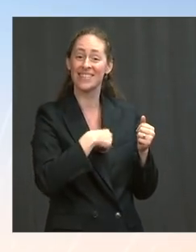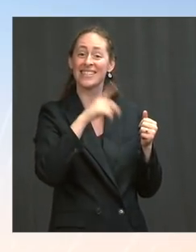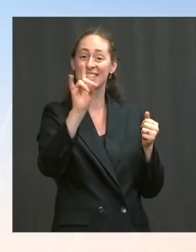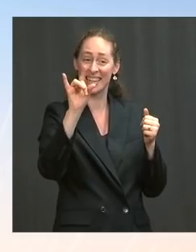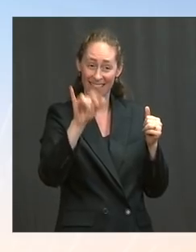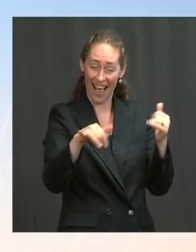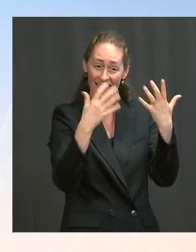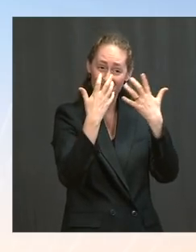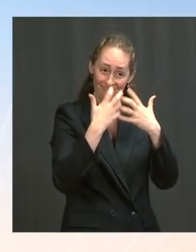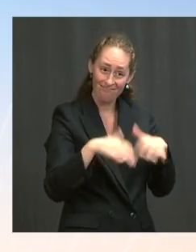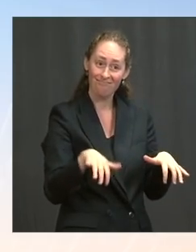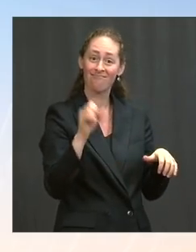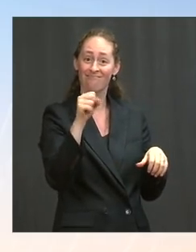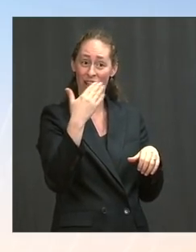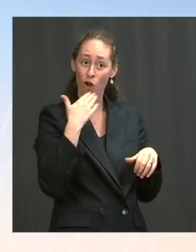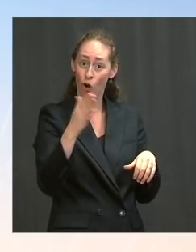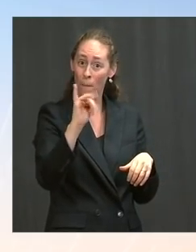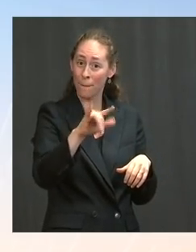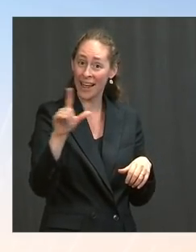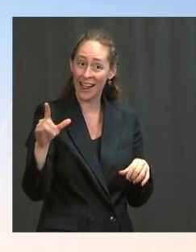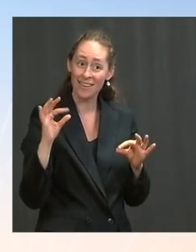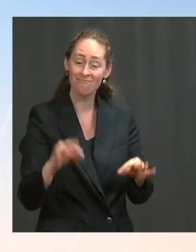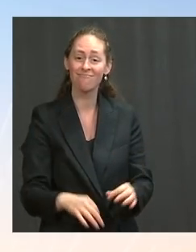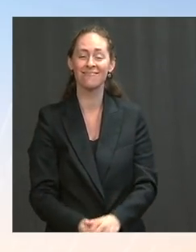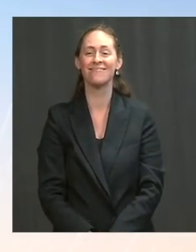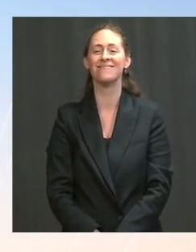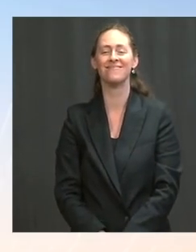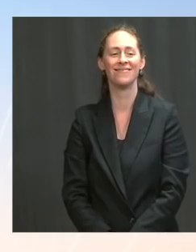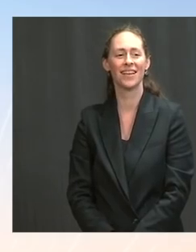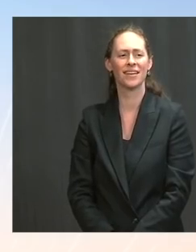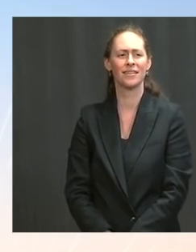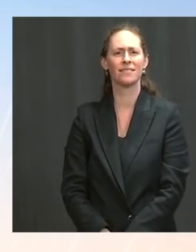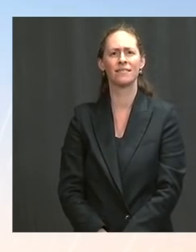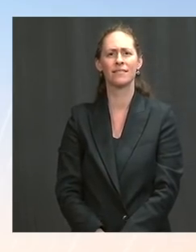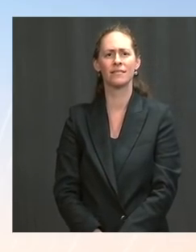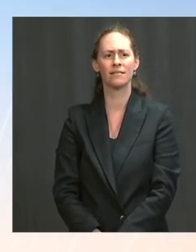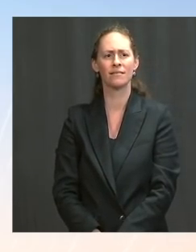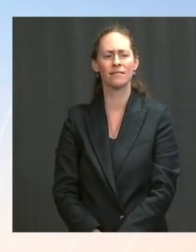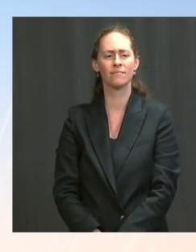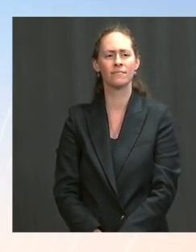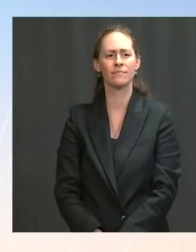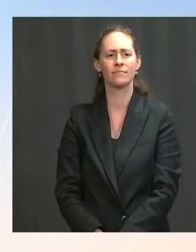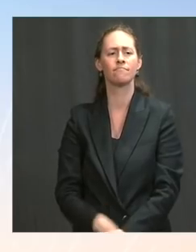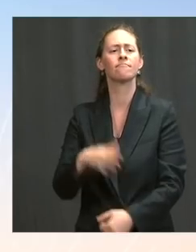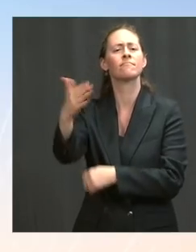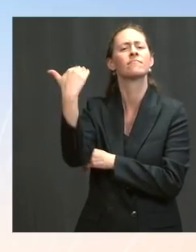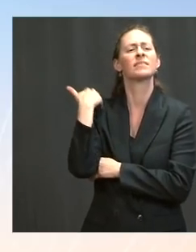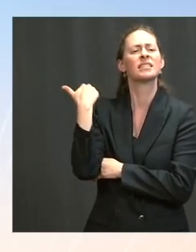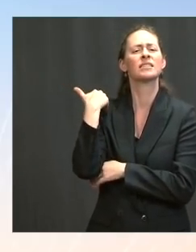The Press: Okay, I've -- >> Ms. Psaki: Go ahead. The Press: -- got just one more. And just -- >> Ms. Psaki: Oh. The Press: This weekend, Gwen Barry, who hopes to represent the United States